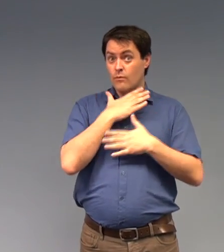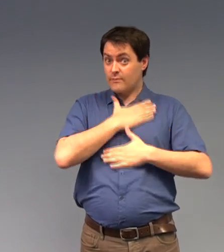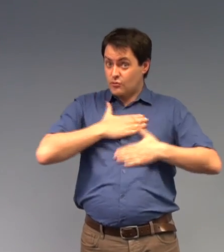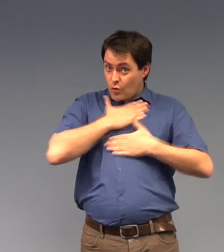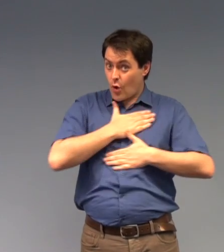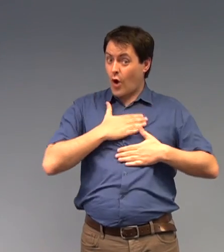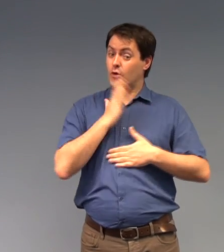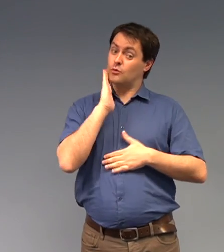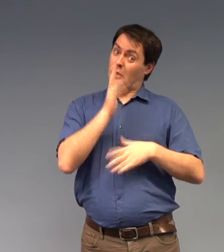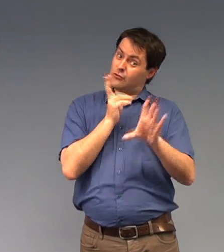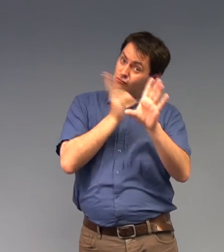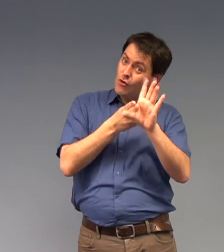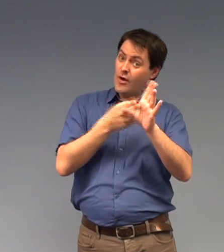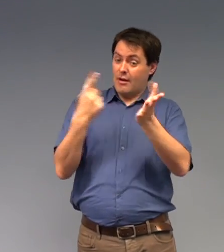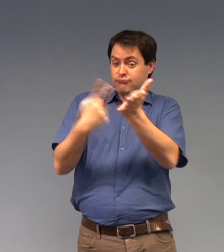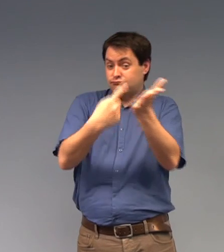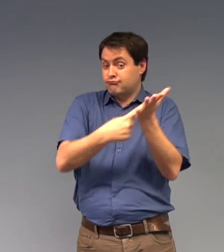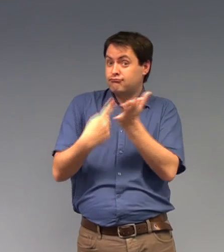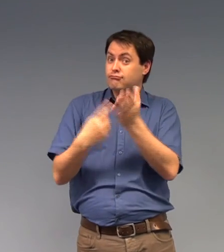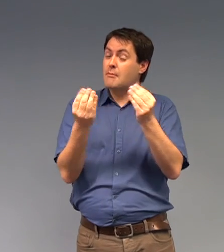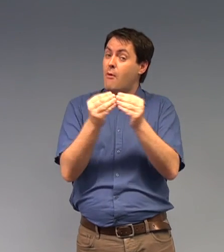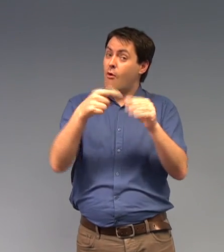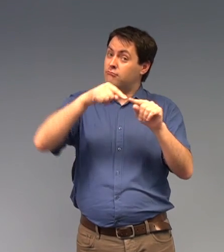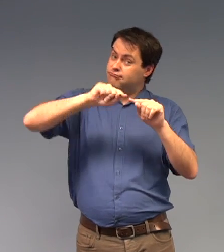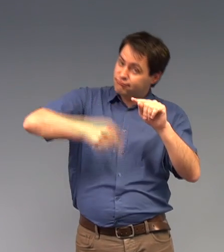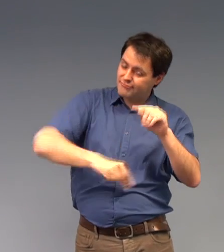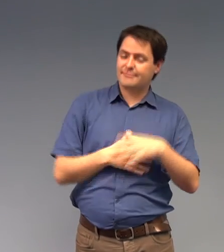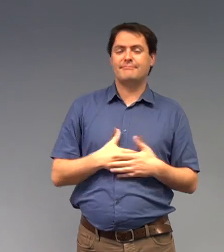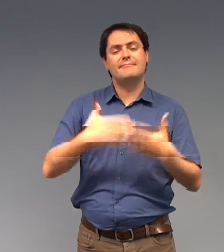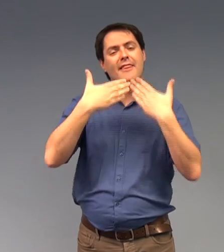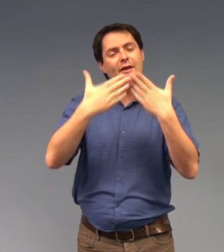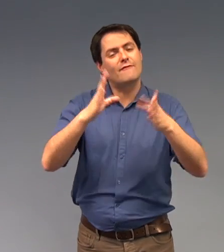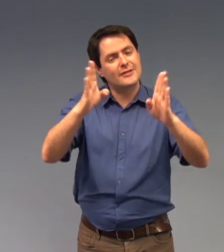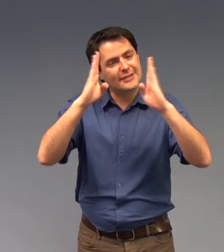But we will be having a discussion group after you've watched this, so please if you're interested,